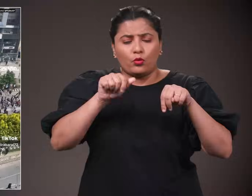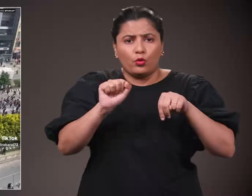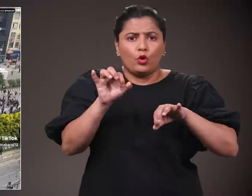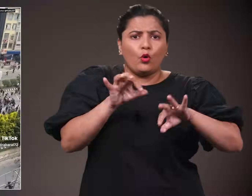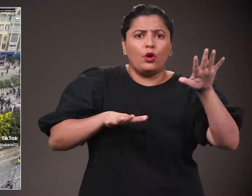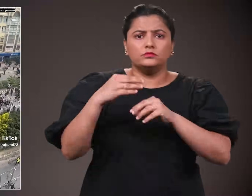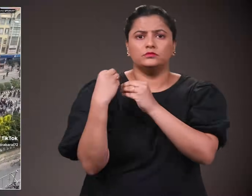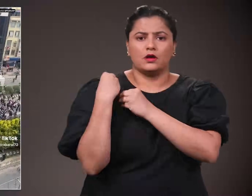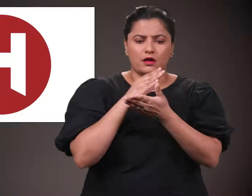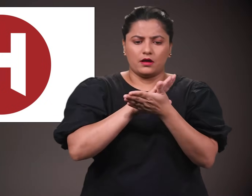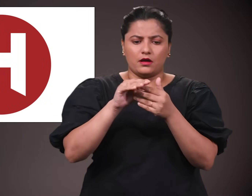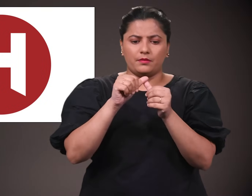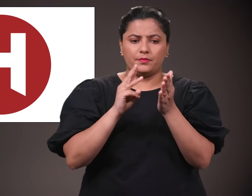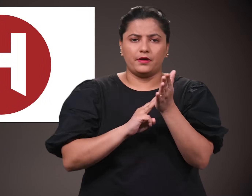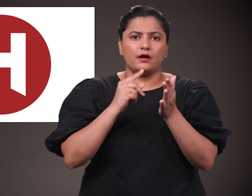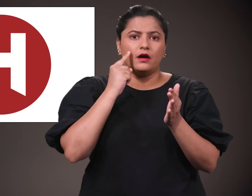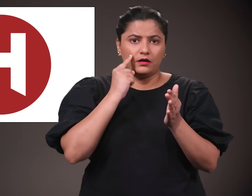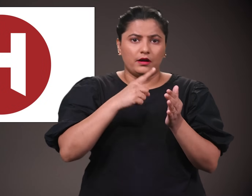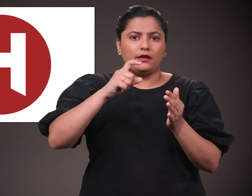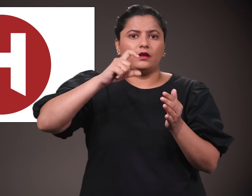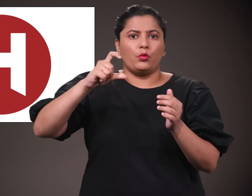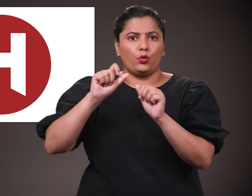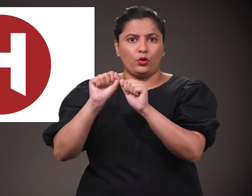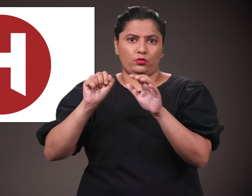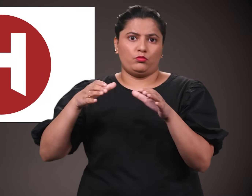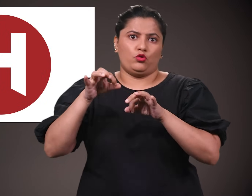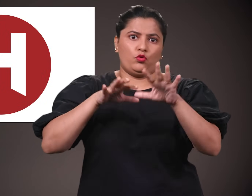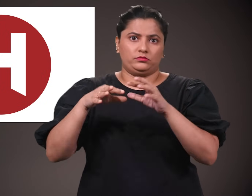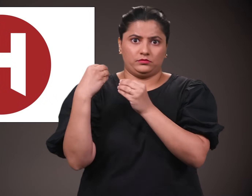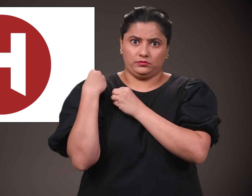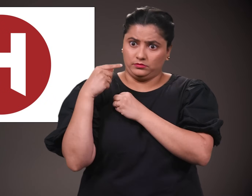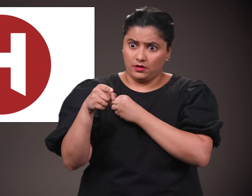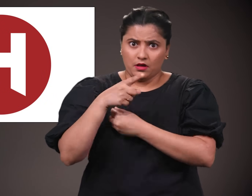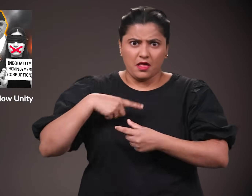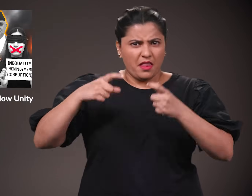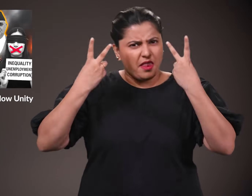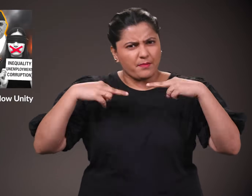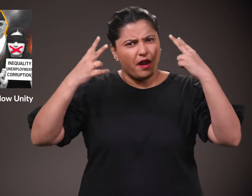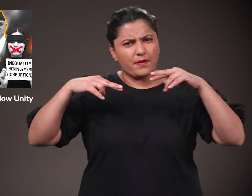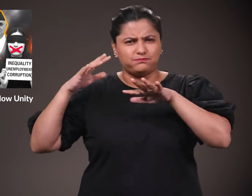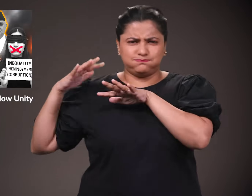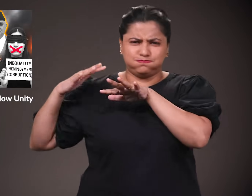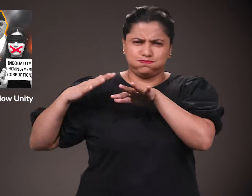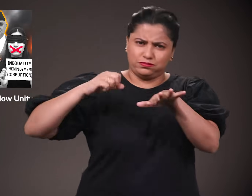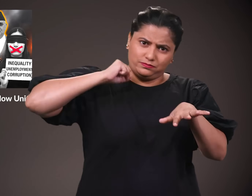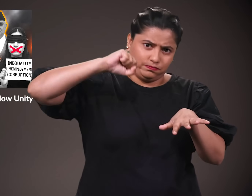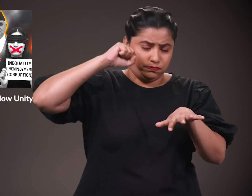They were organized by Hami Nepal, a youth-NGO, marching toward Parliament.